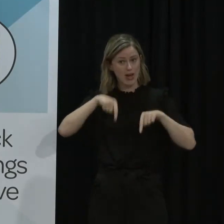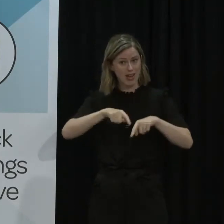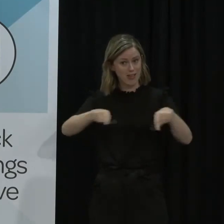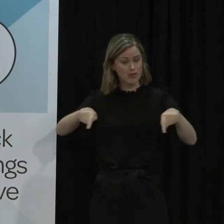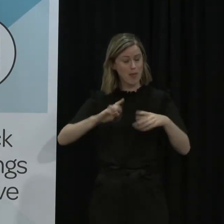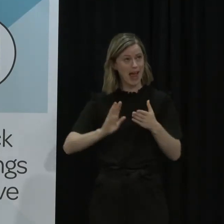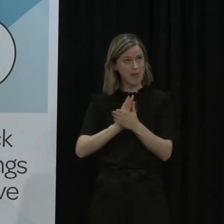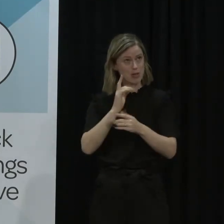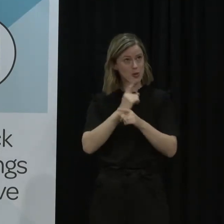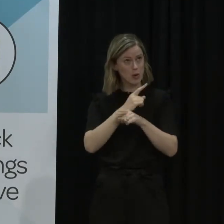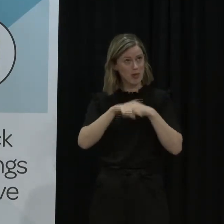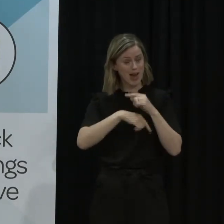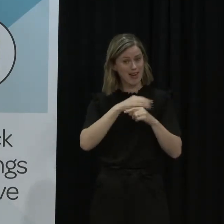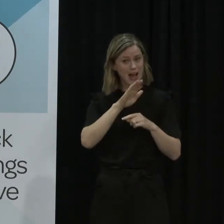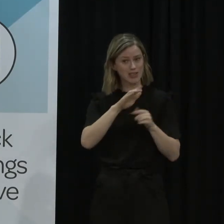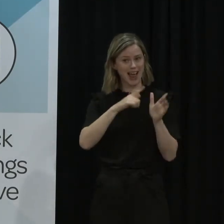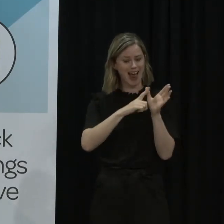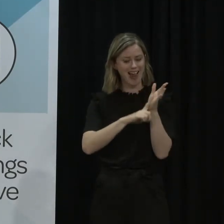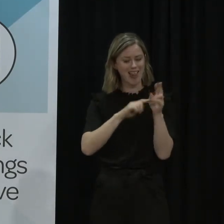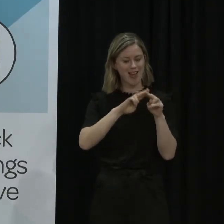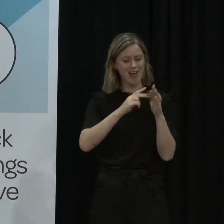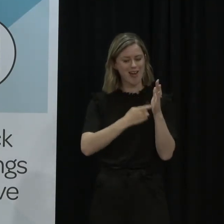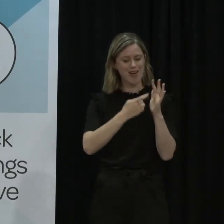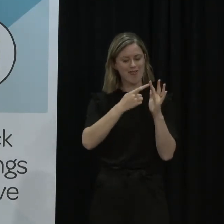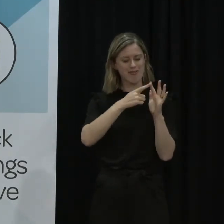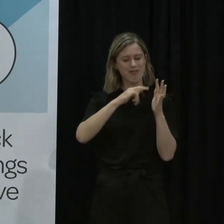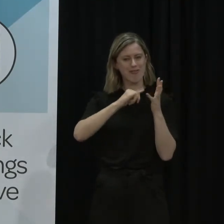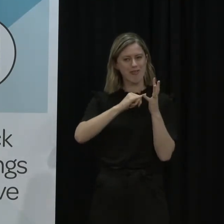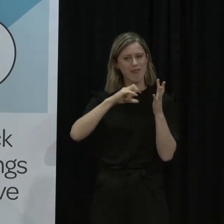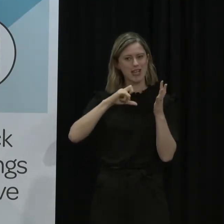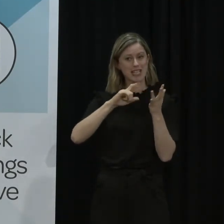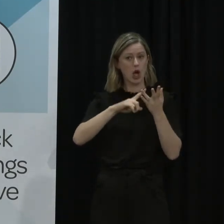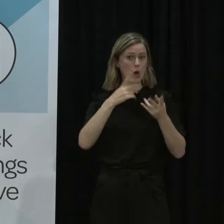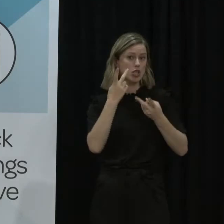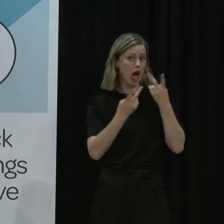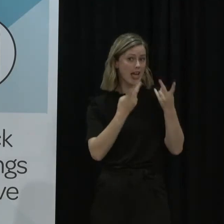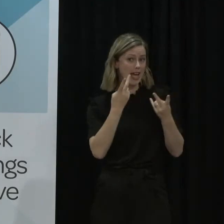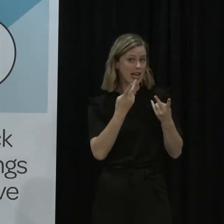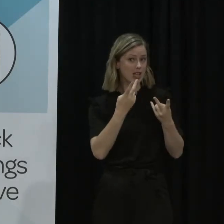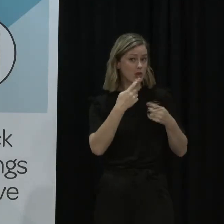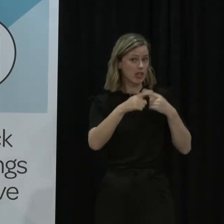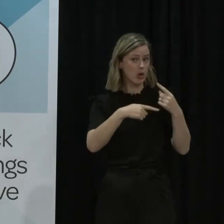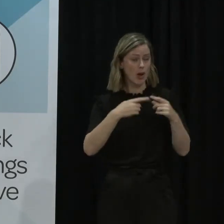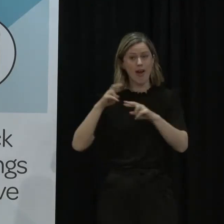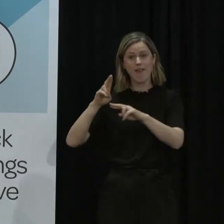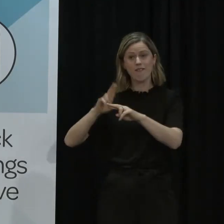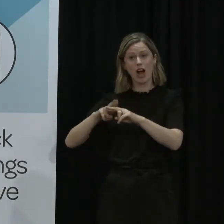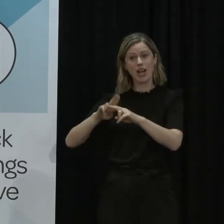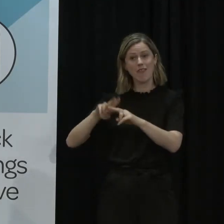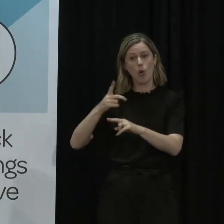Well, the ability for alfresco designing, which I